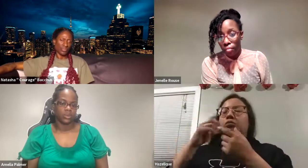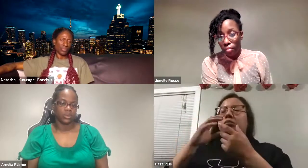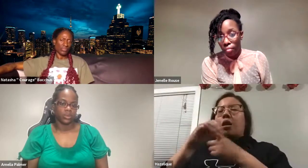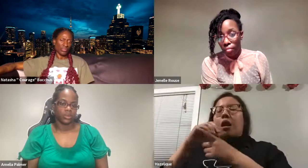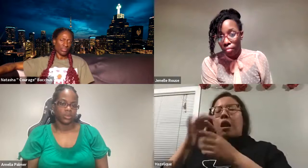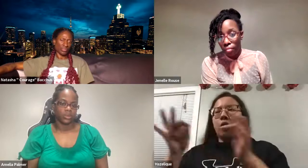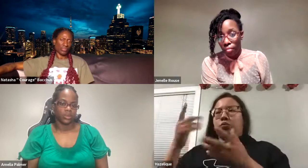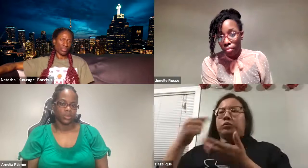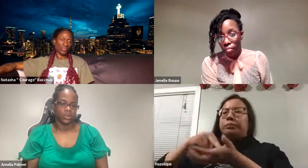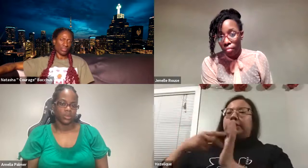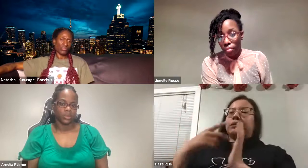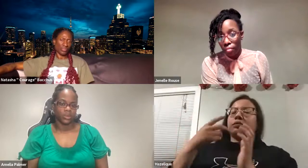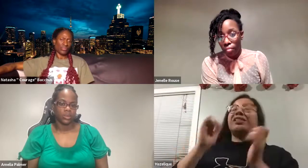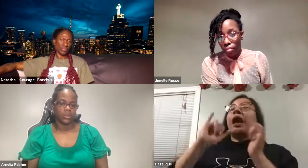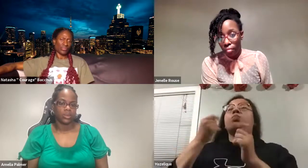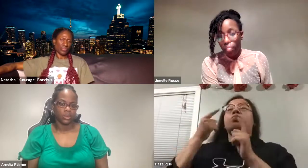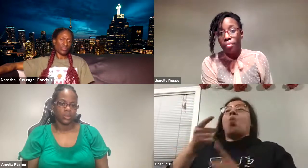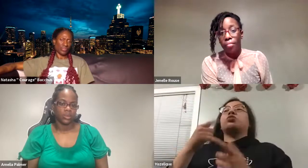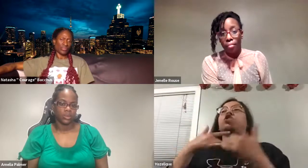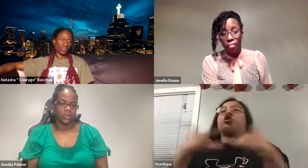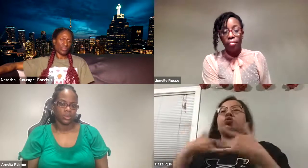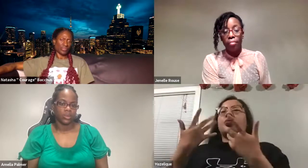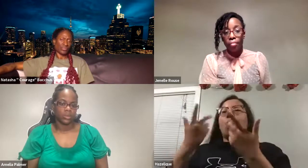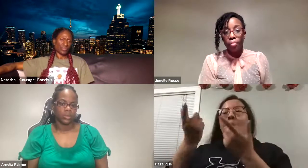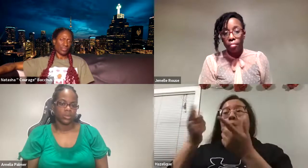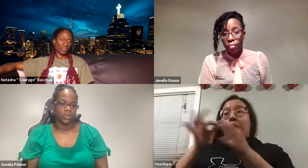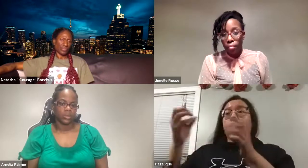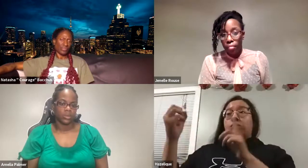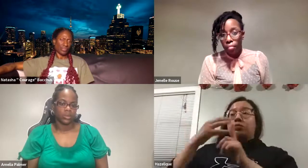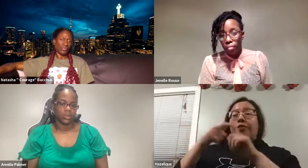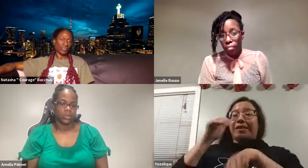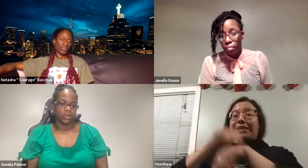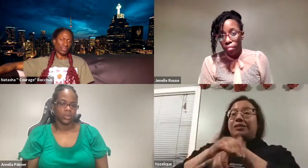so you have to be careful about the language and the meaning of those certain words or signs.